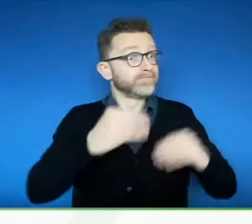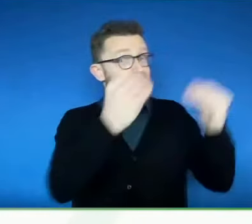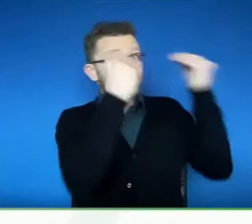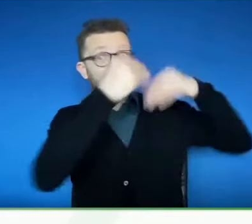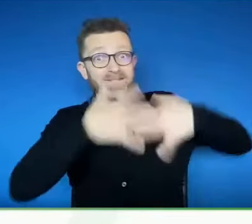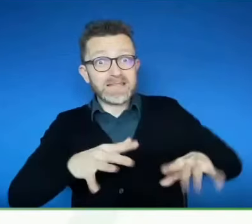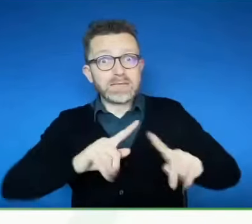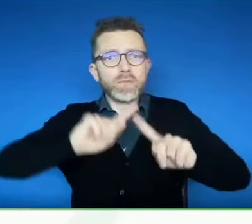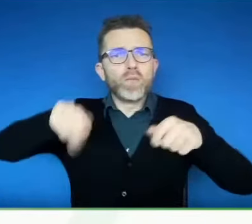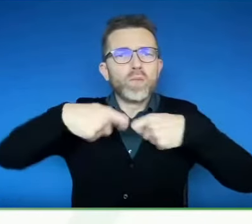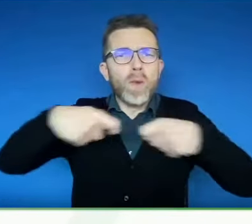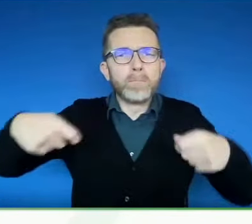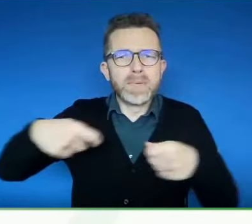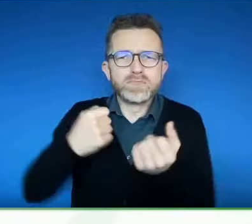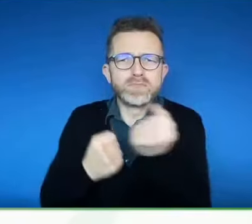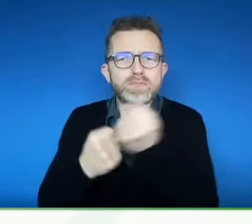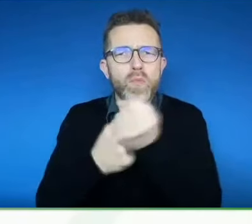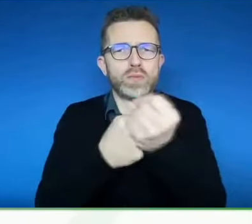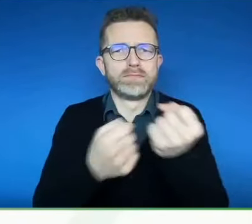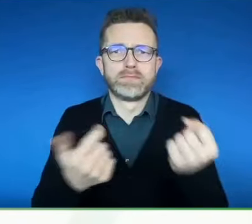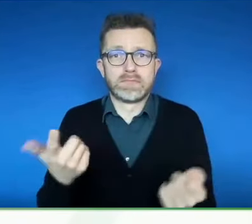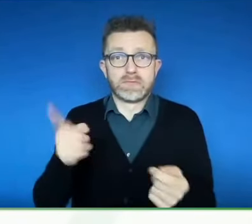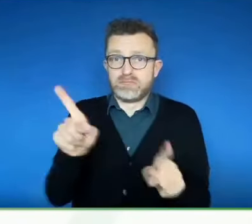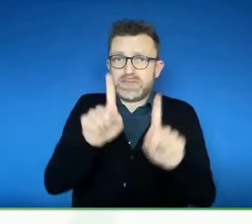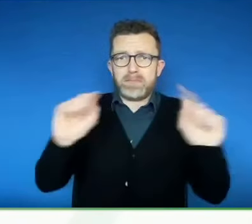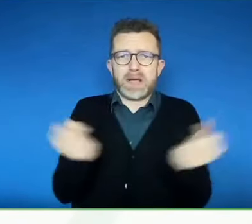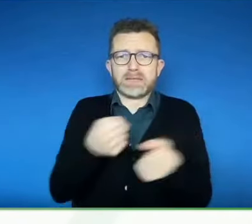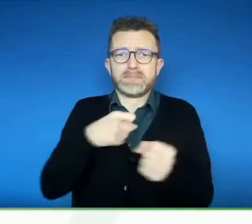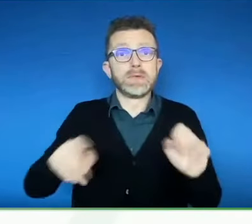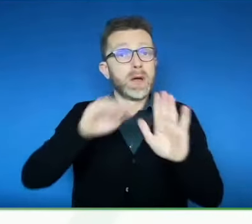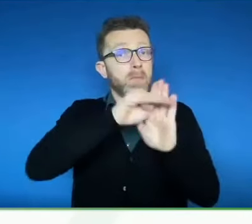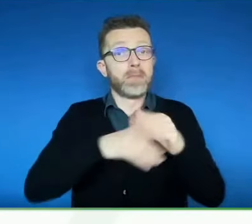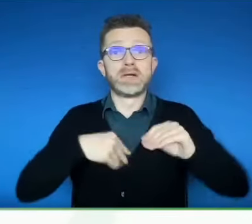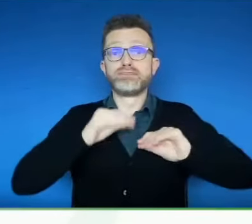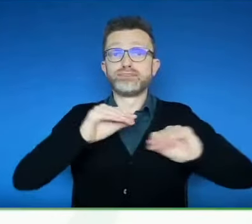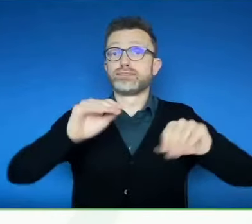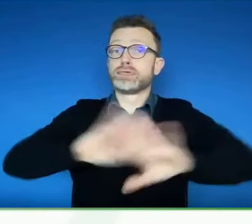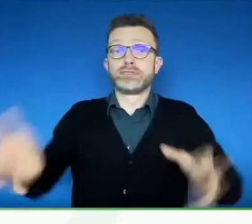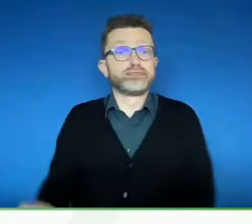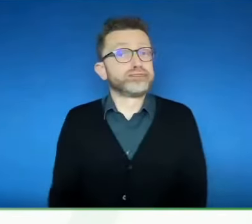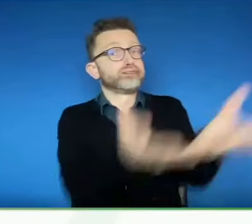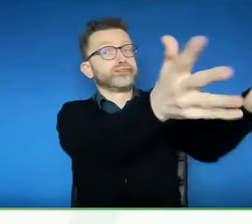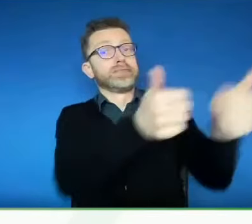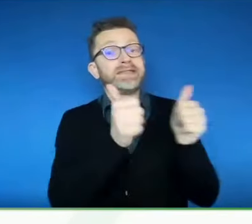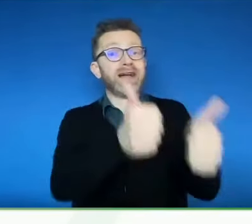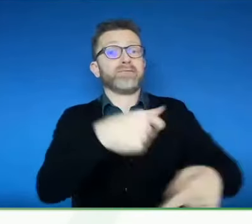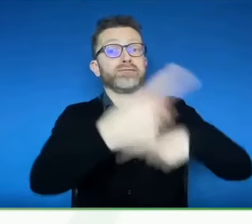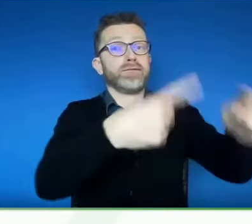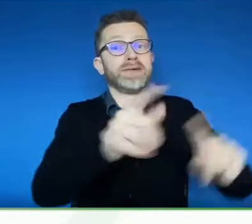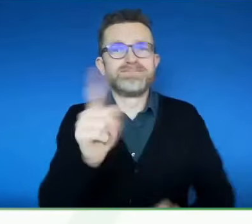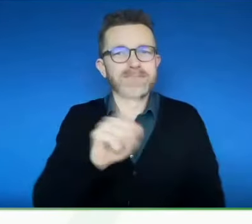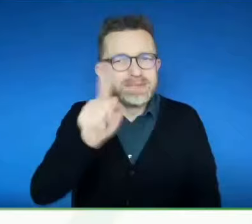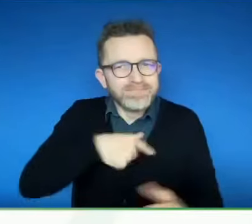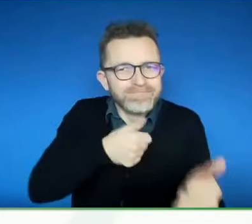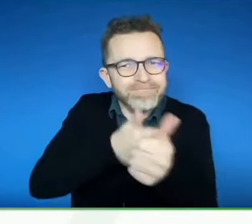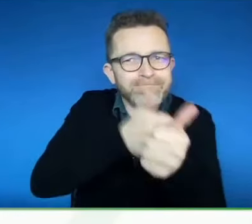Once we had a framework for Mexico leadership program, we invited disabled young people to design the workshops for and with us.